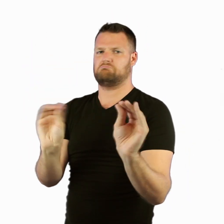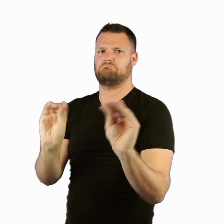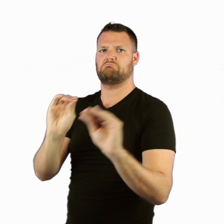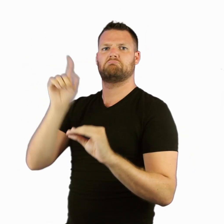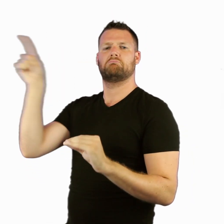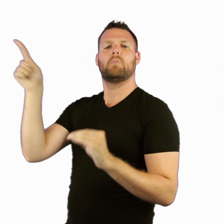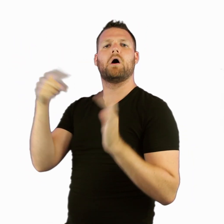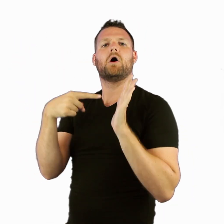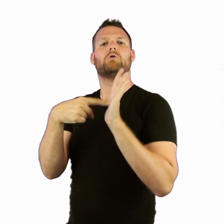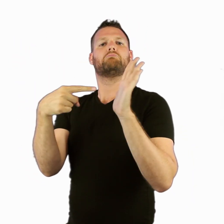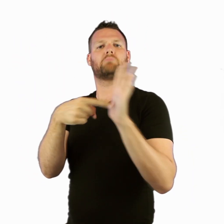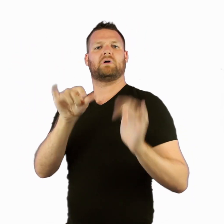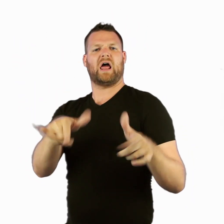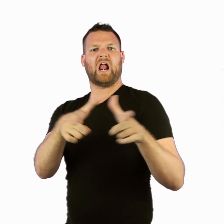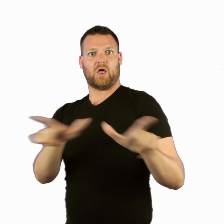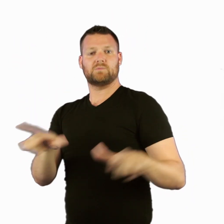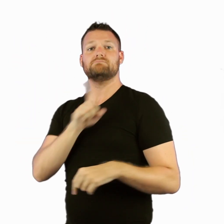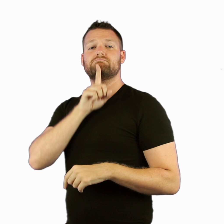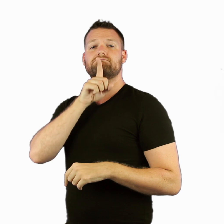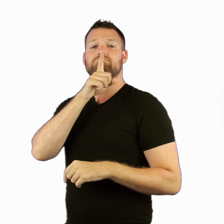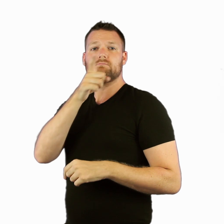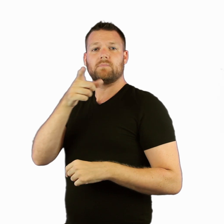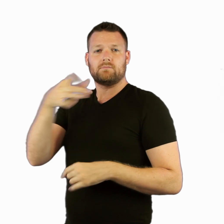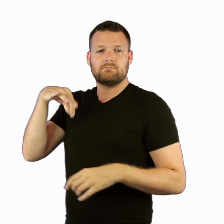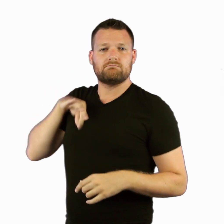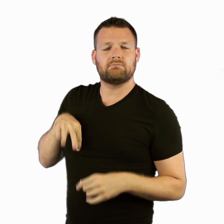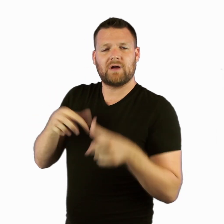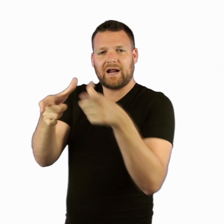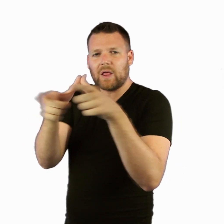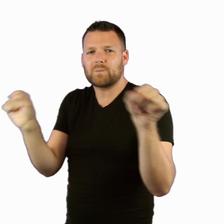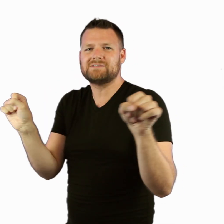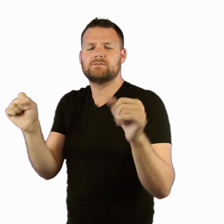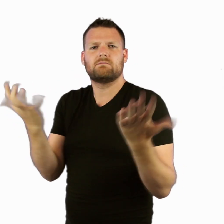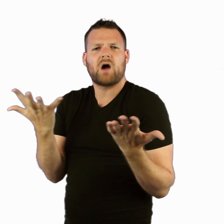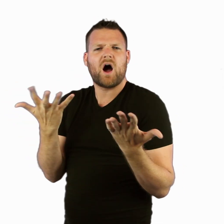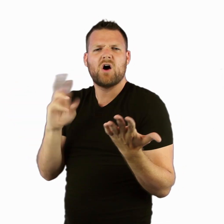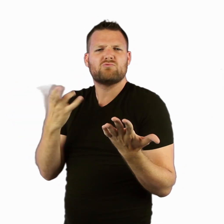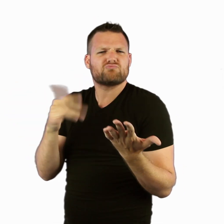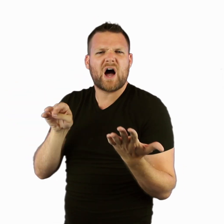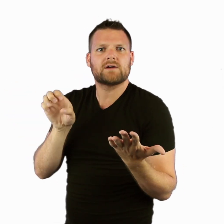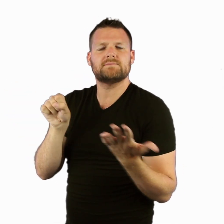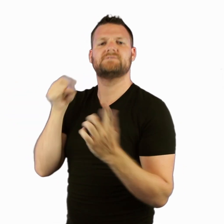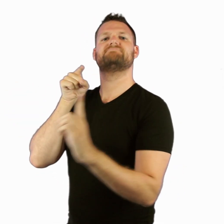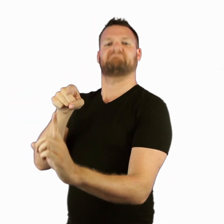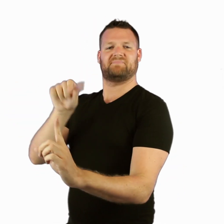The linguistics benefits of this video are from the rhymes and rhythms found in American Sign Language.